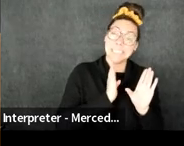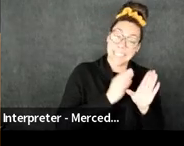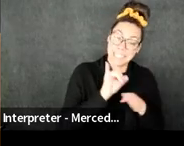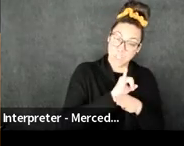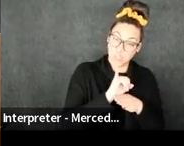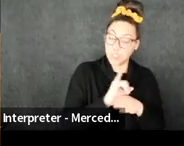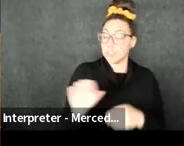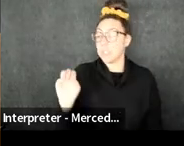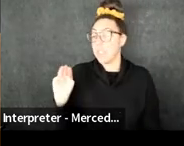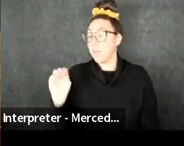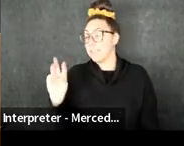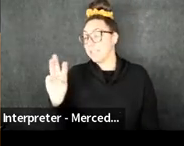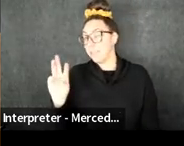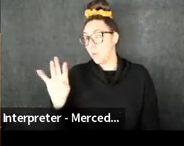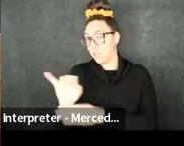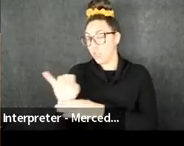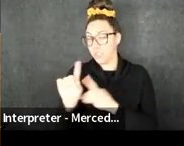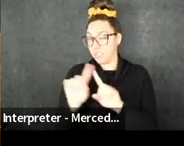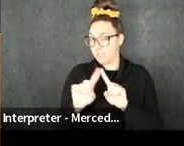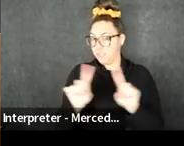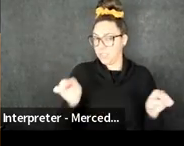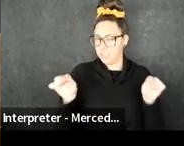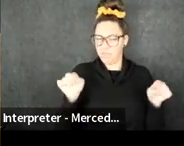to some of you are very familiar with the services offered